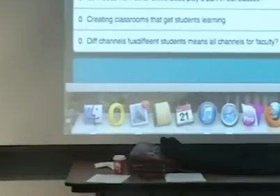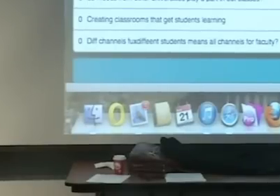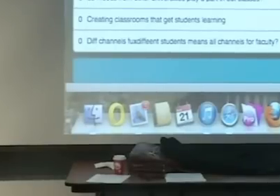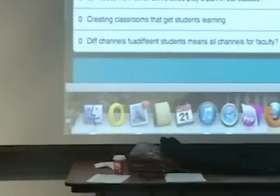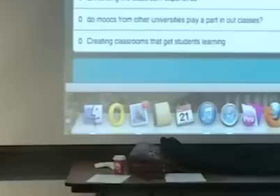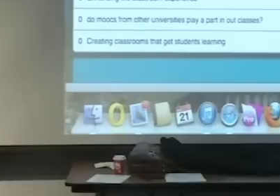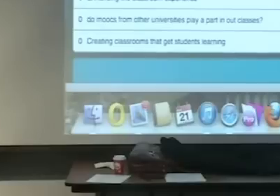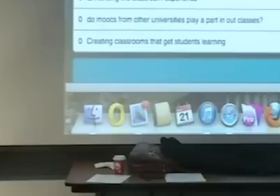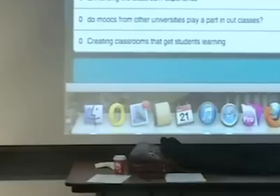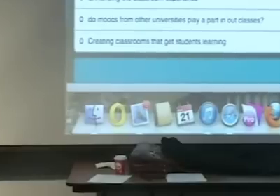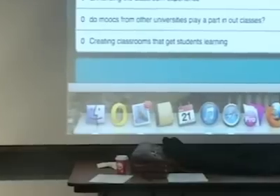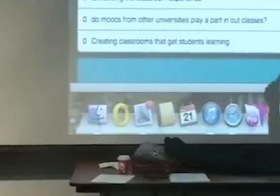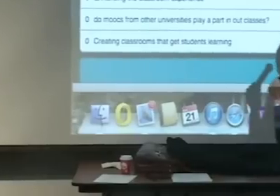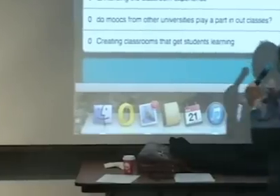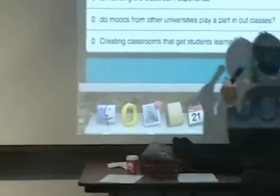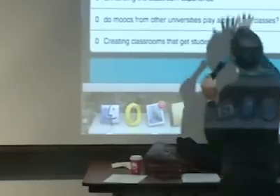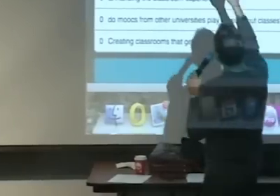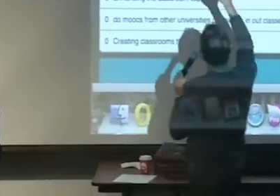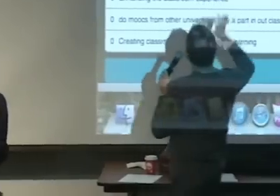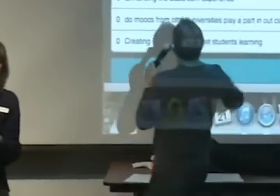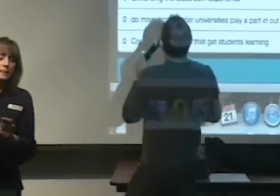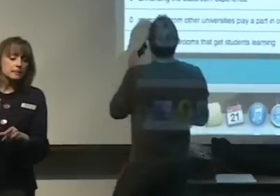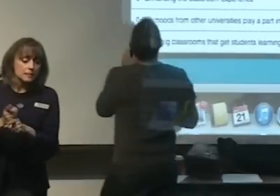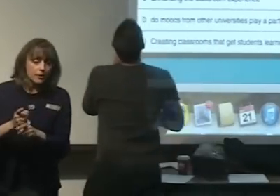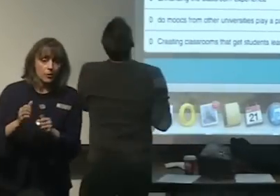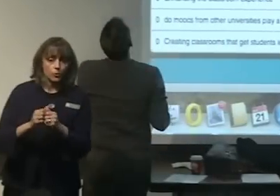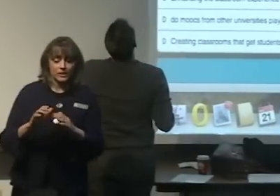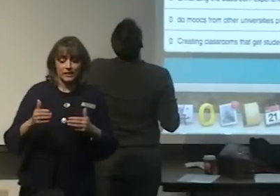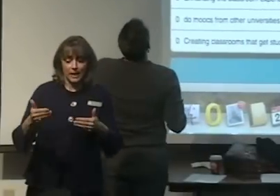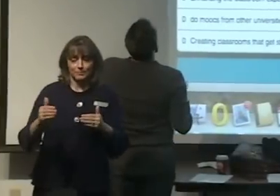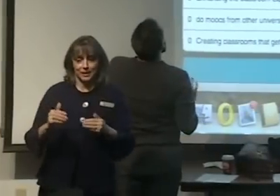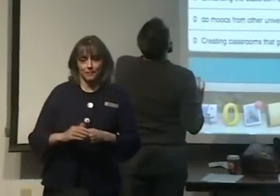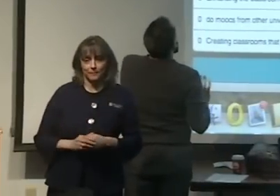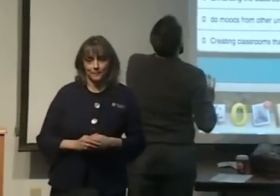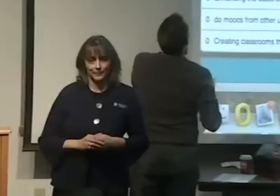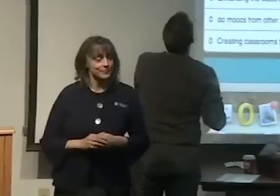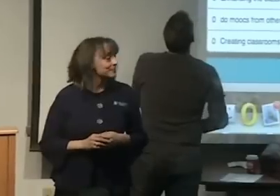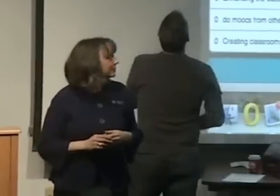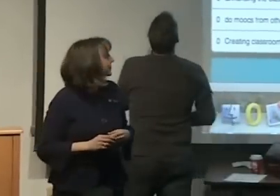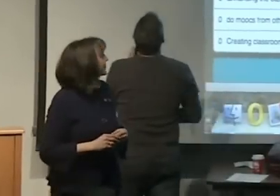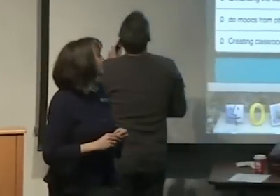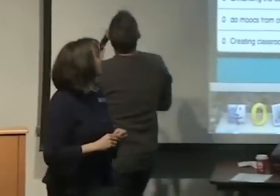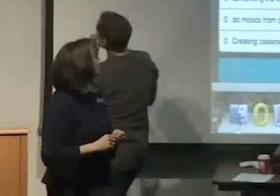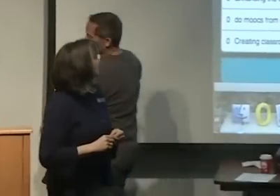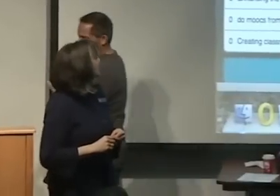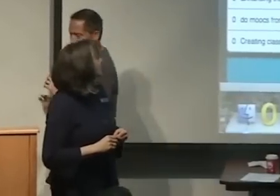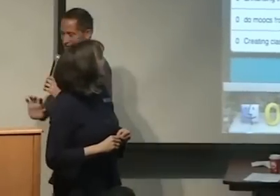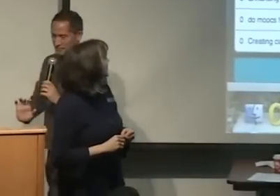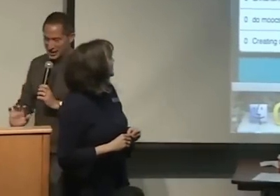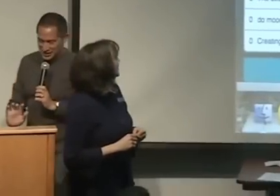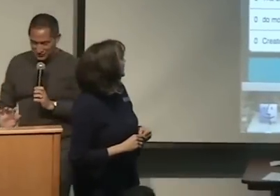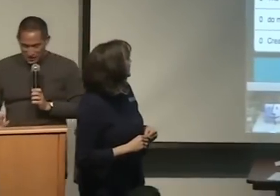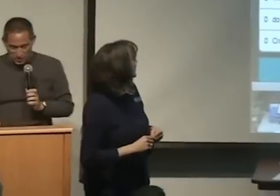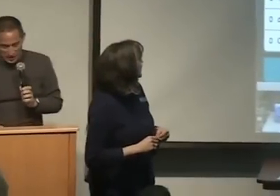But you like teach in my underwear. I like this, don't waste massively critical class time.